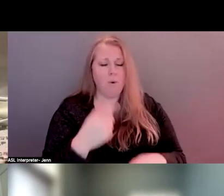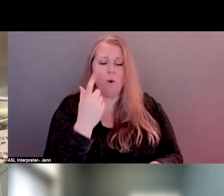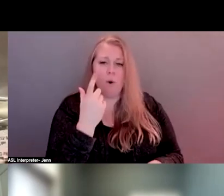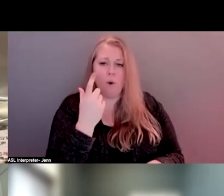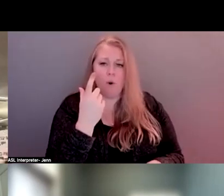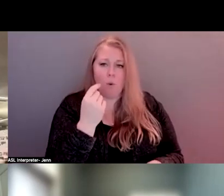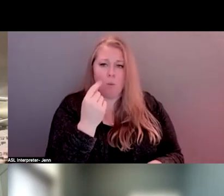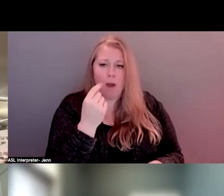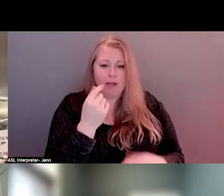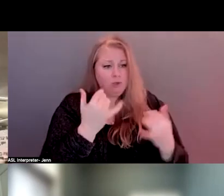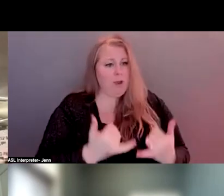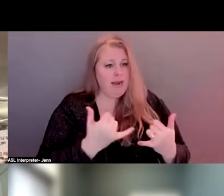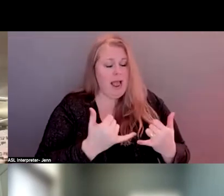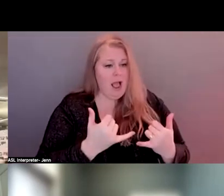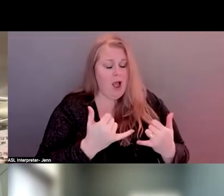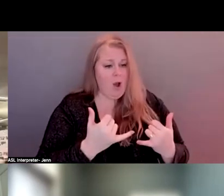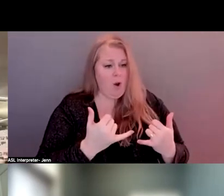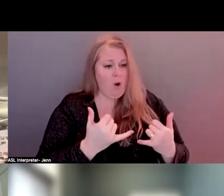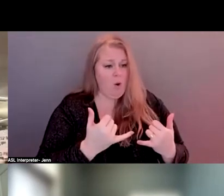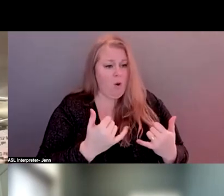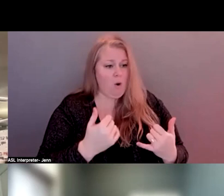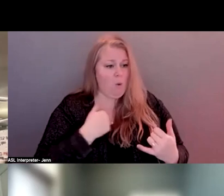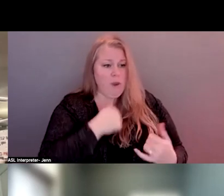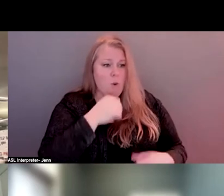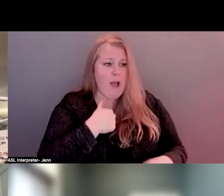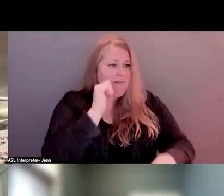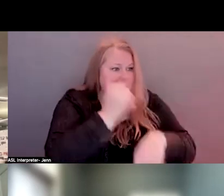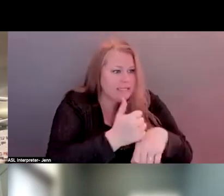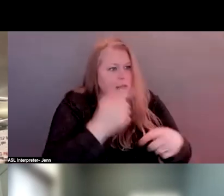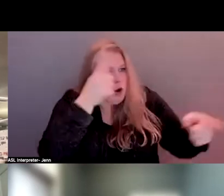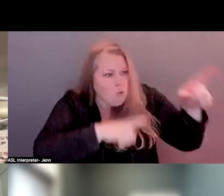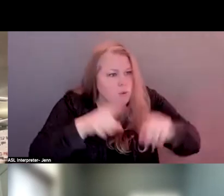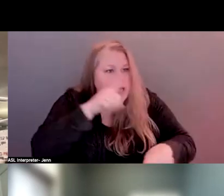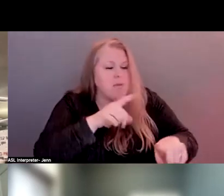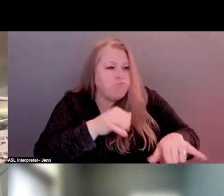moment in terms of not having a set of affordances and agreed set of patterns for interaction